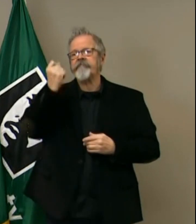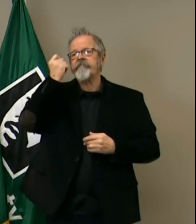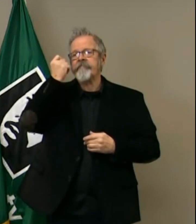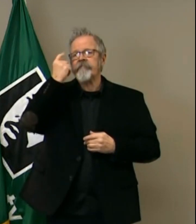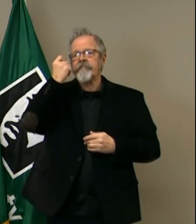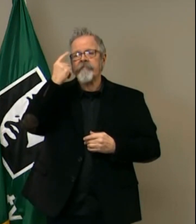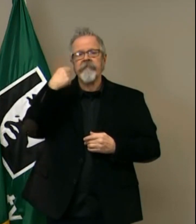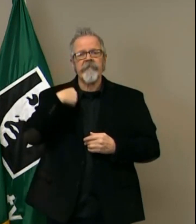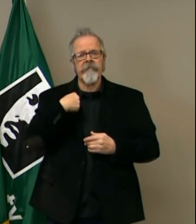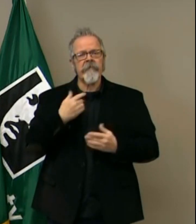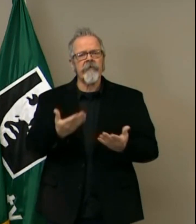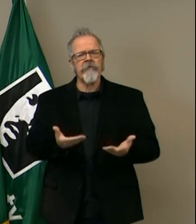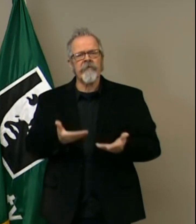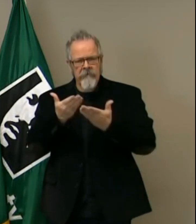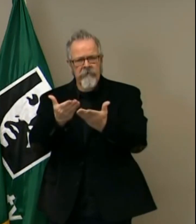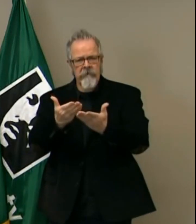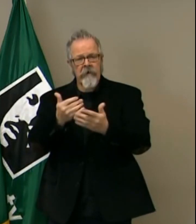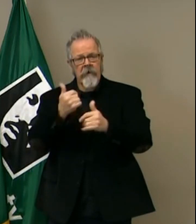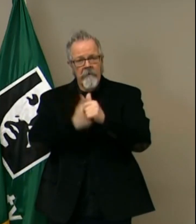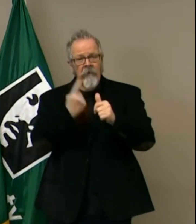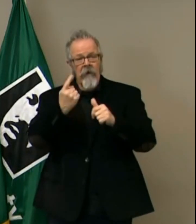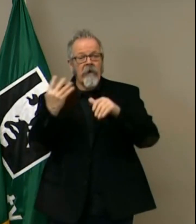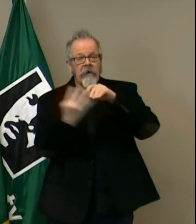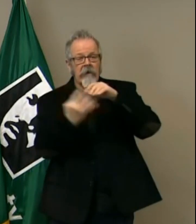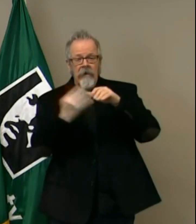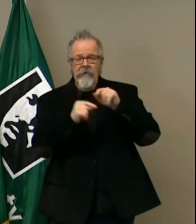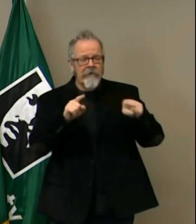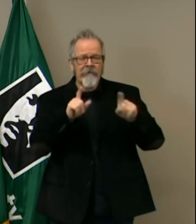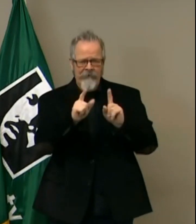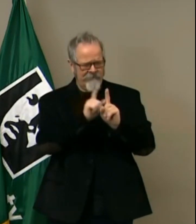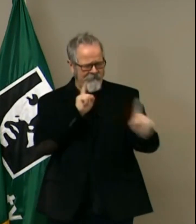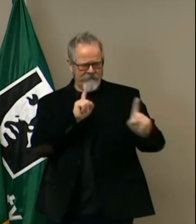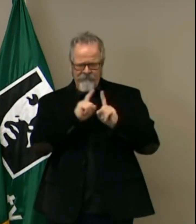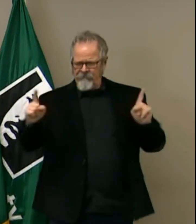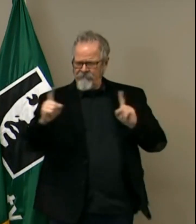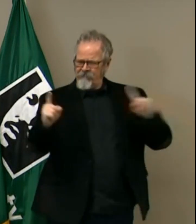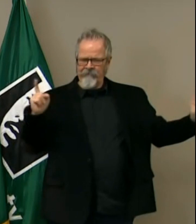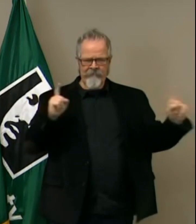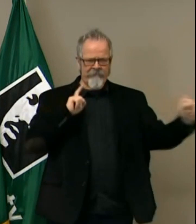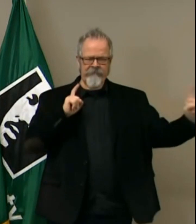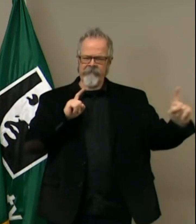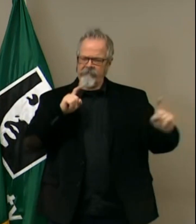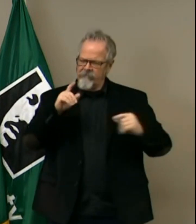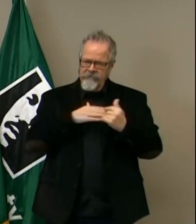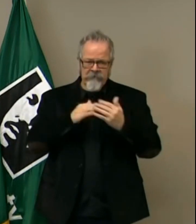strain in our hospitals we have a plan to do all we can in this regard but